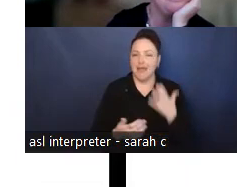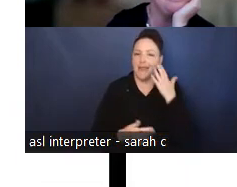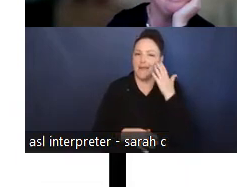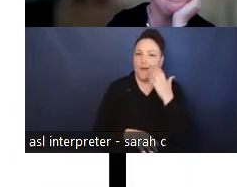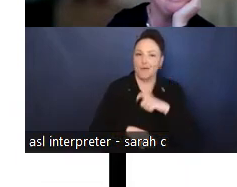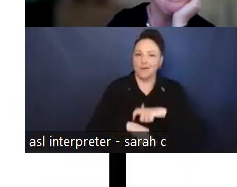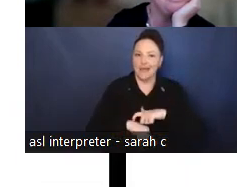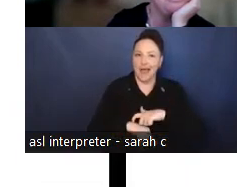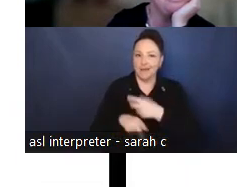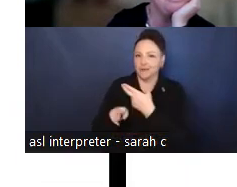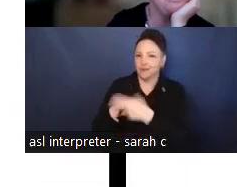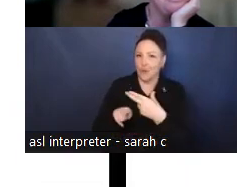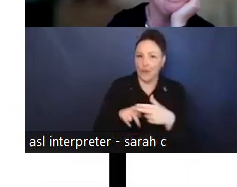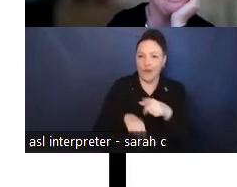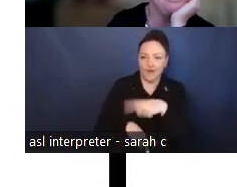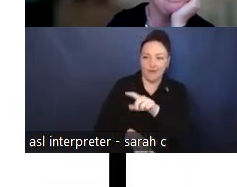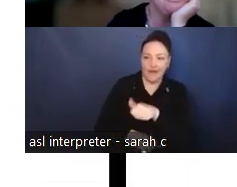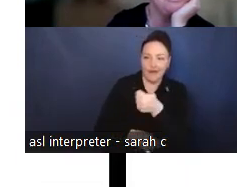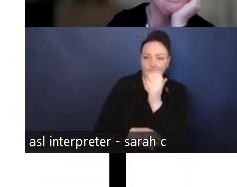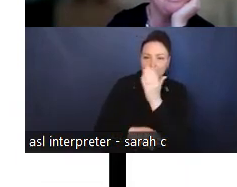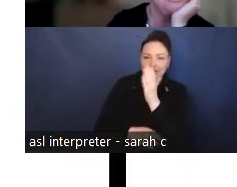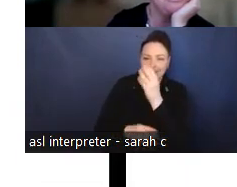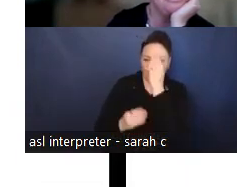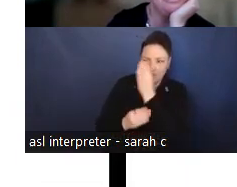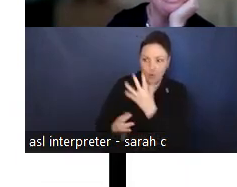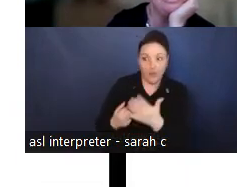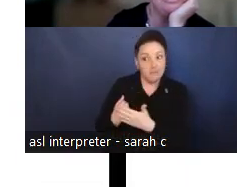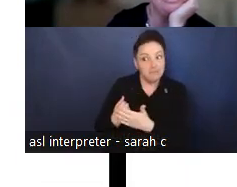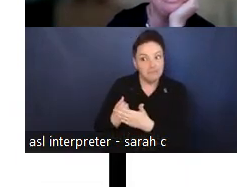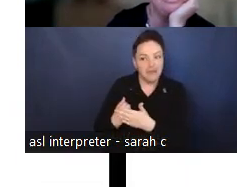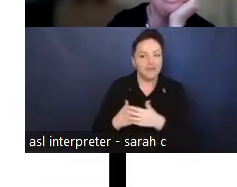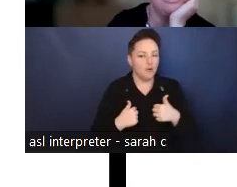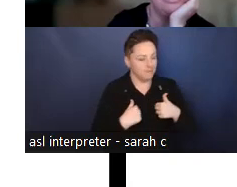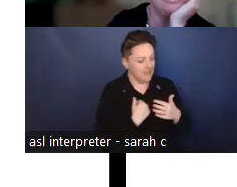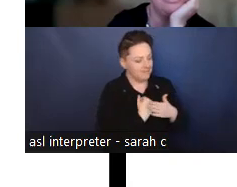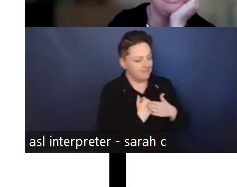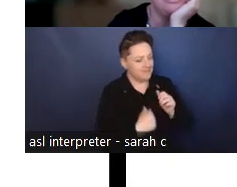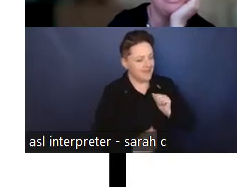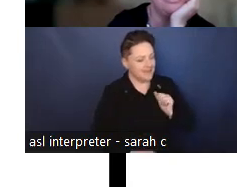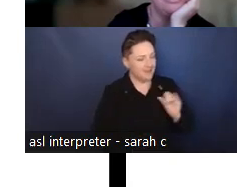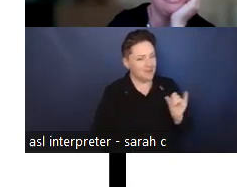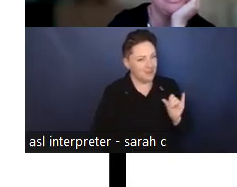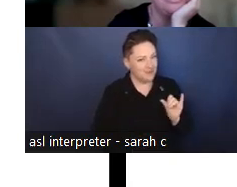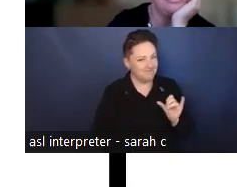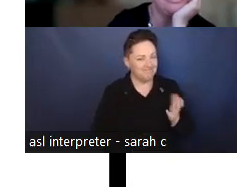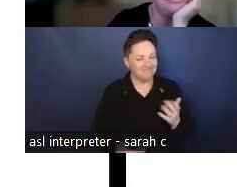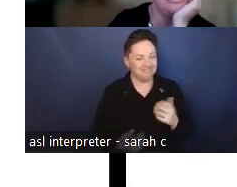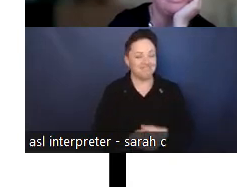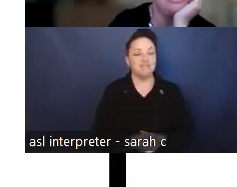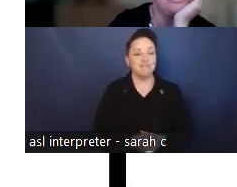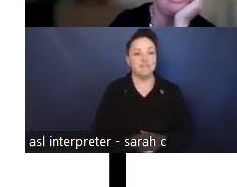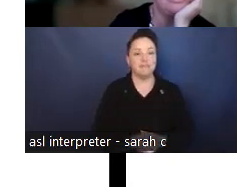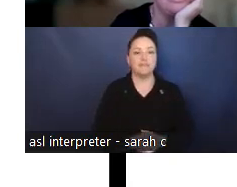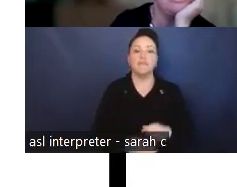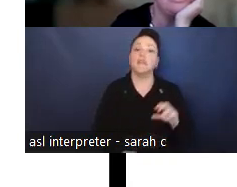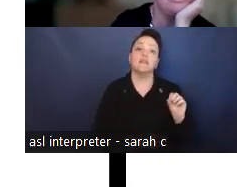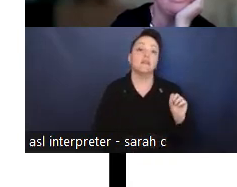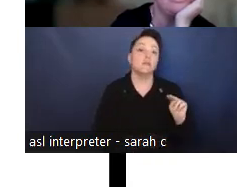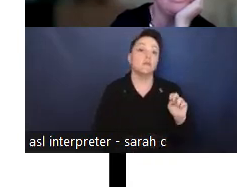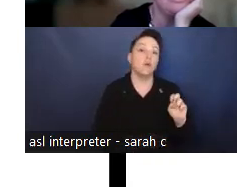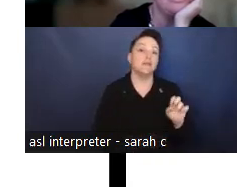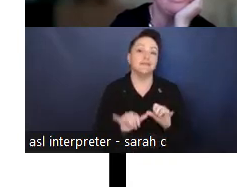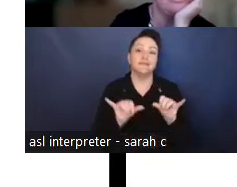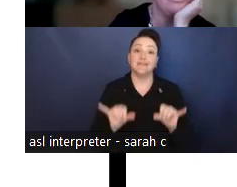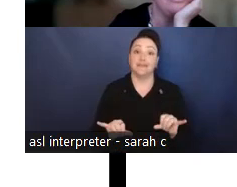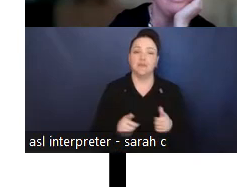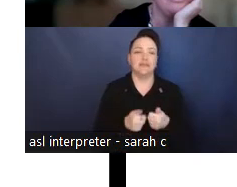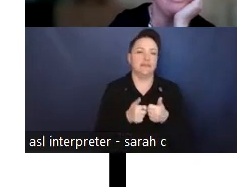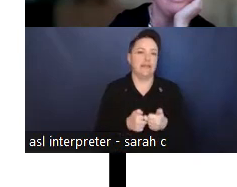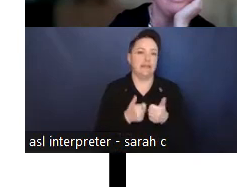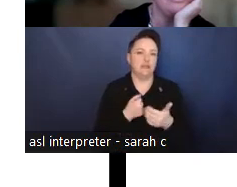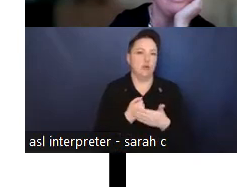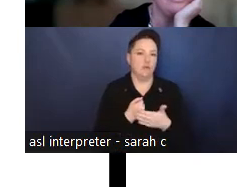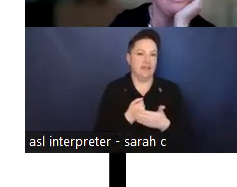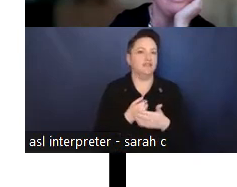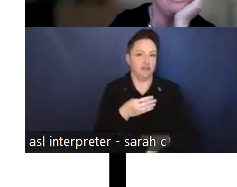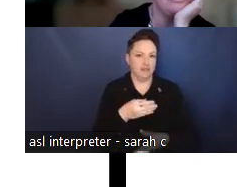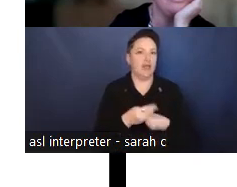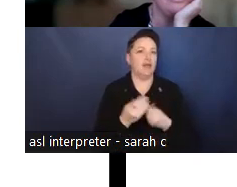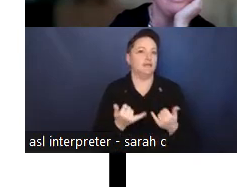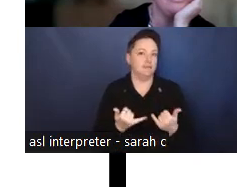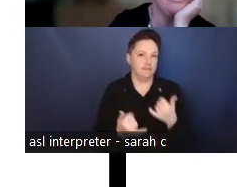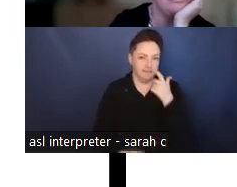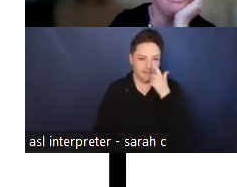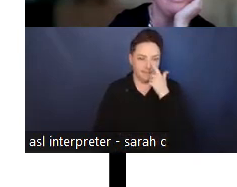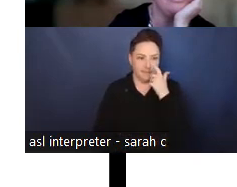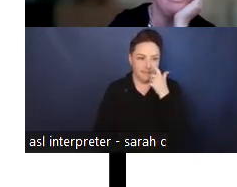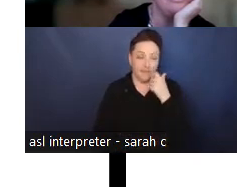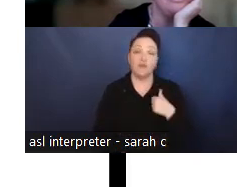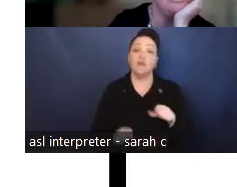when it comes to the presentations. These are opt in. You can a program recipient